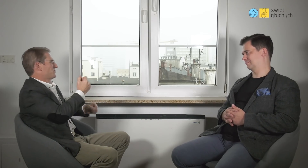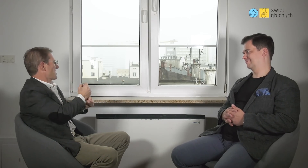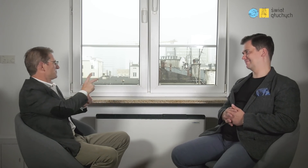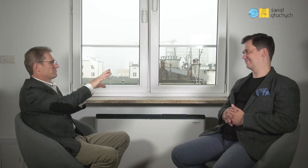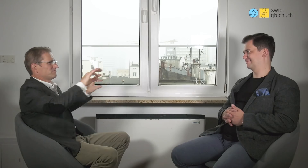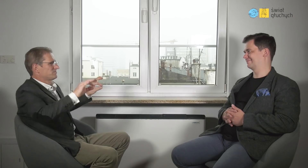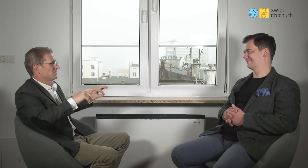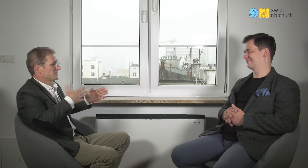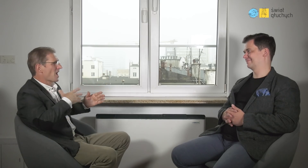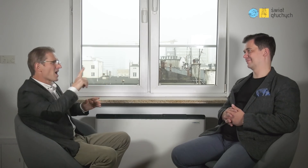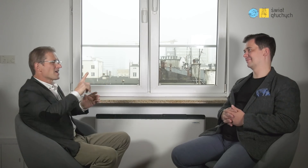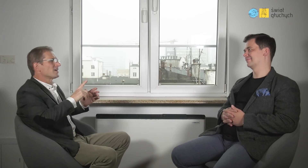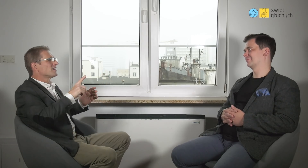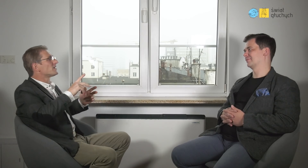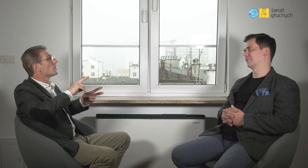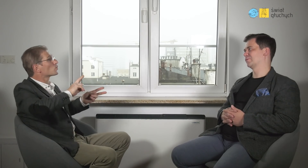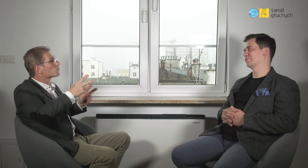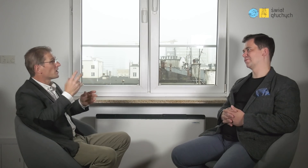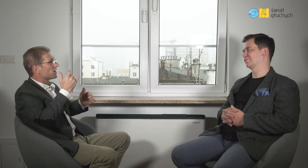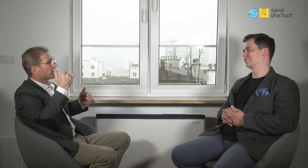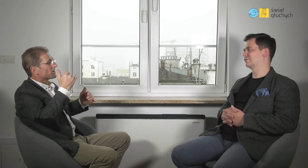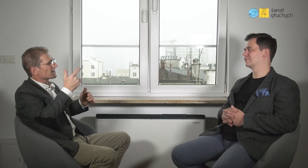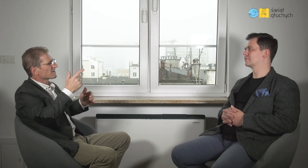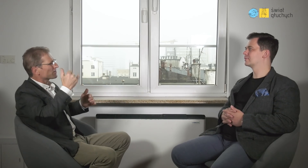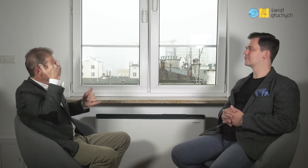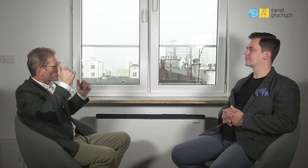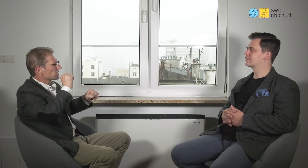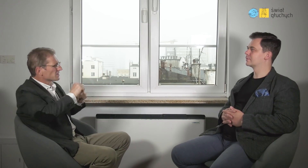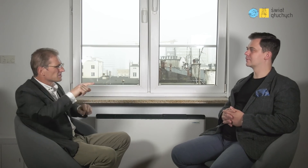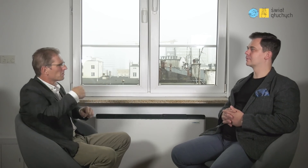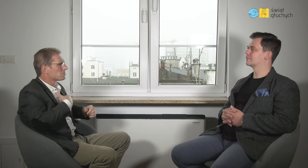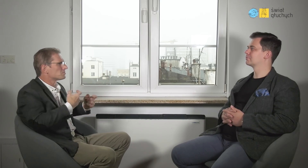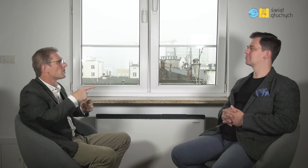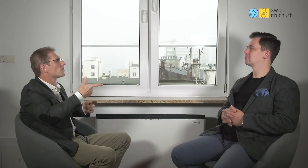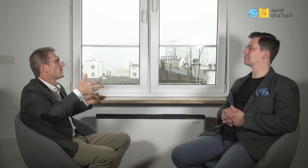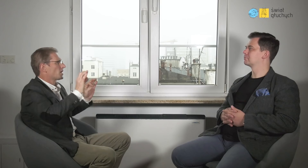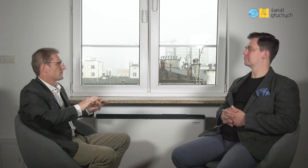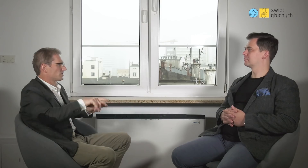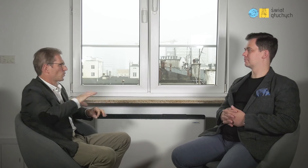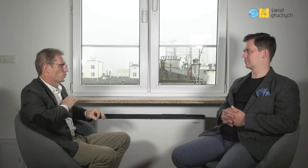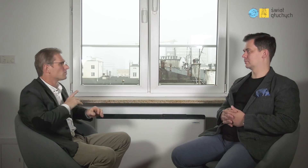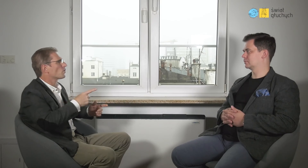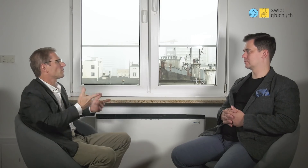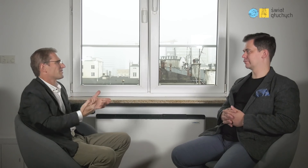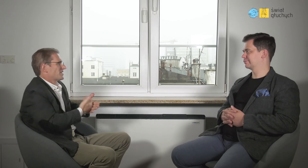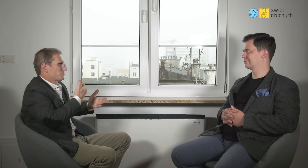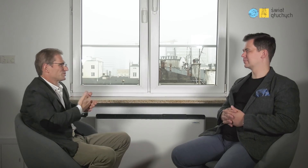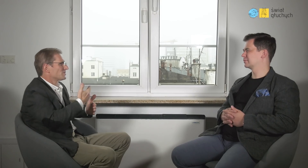They make mistakes, but that's not a bad thing, They need to learn Polish sign language.